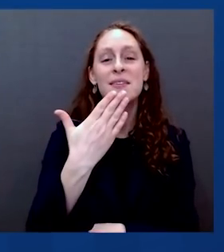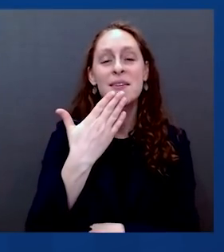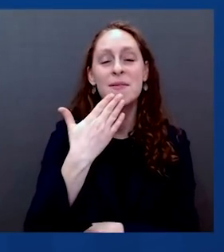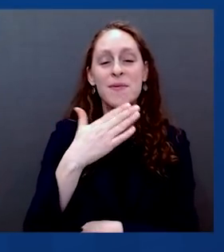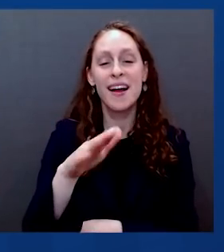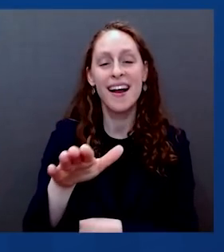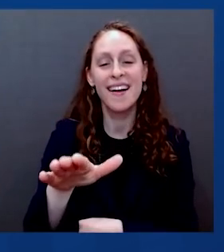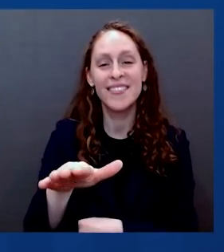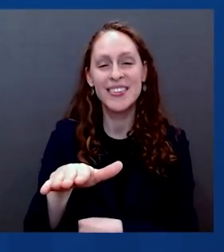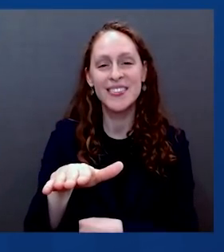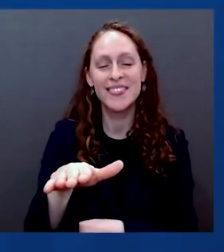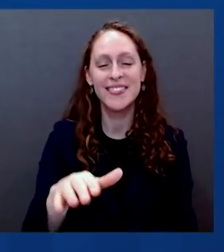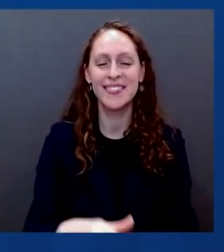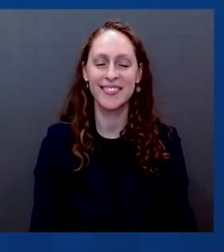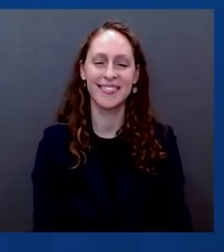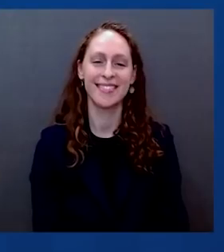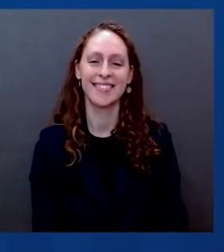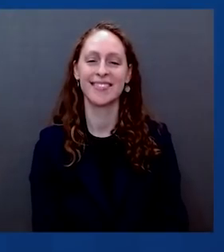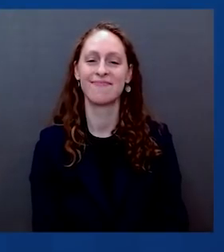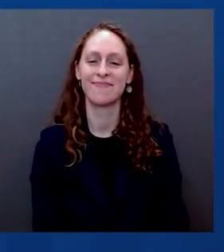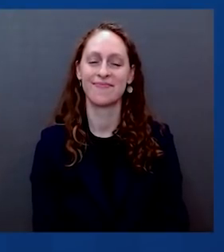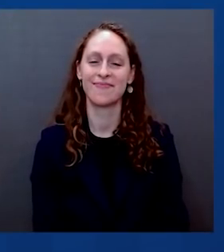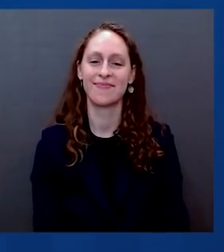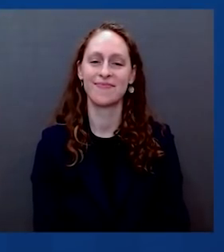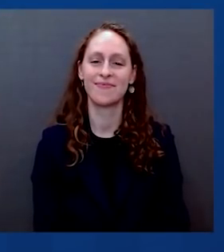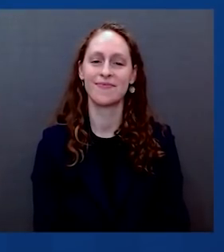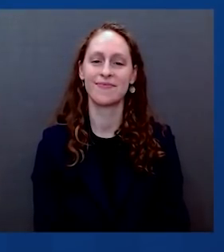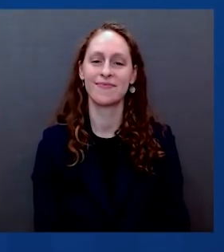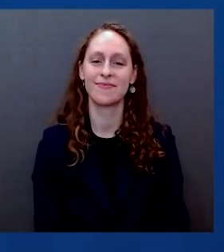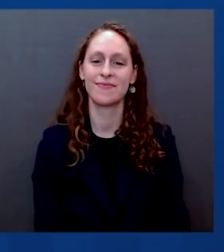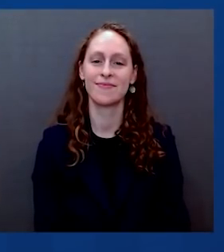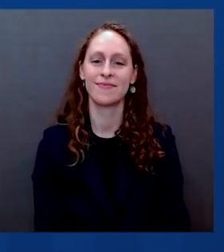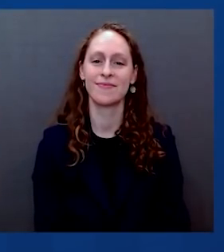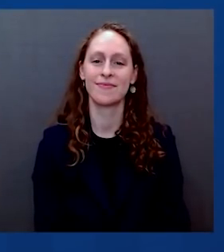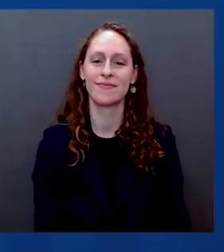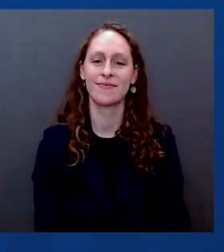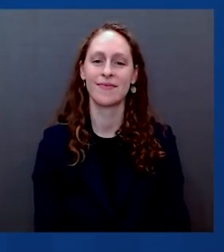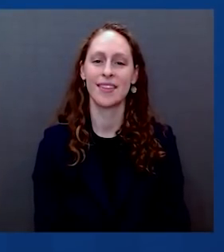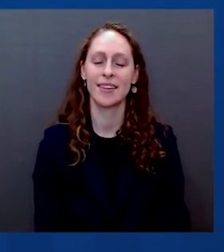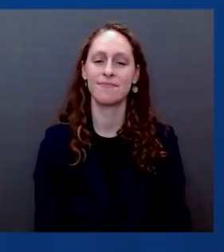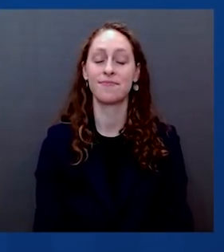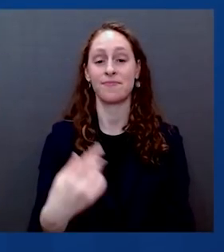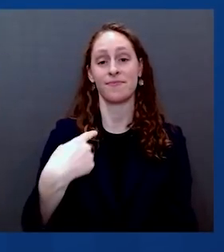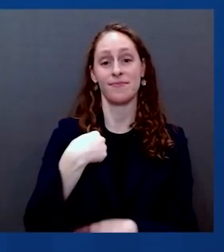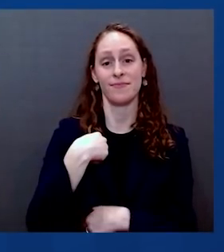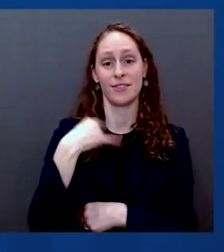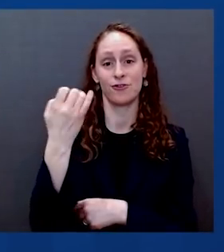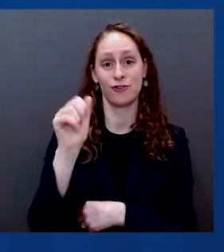I'm a graduating senior political science major, Spanish minor from Memphis, Tennessee.